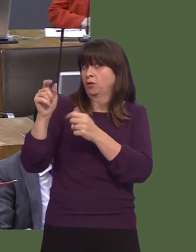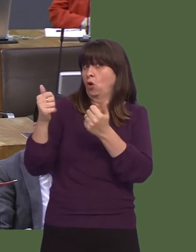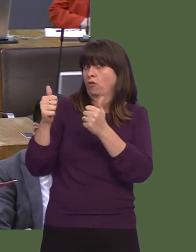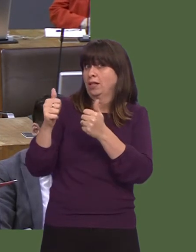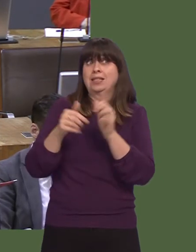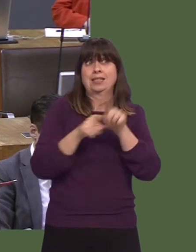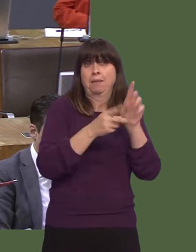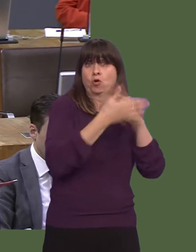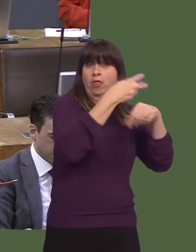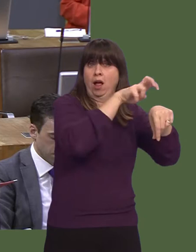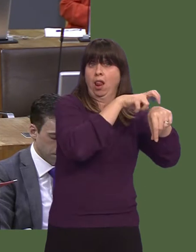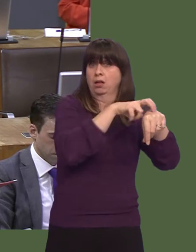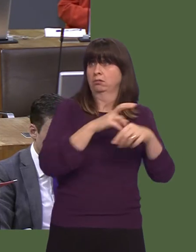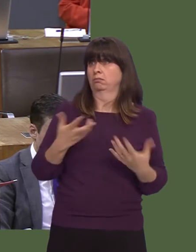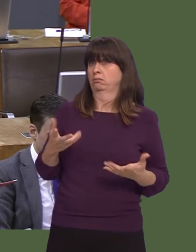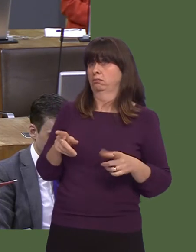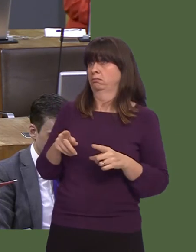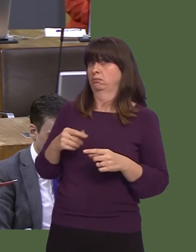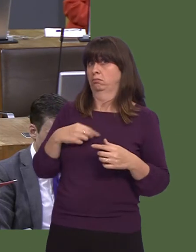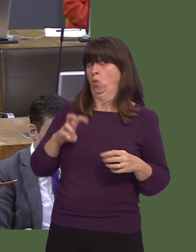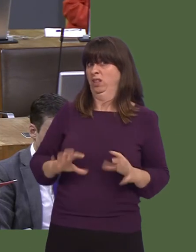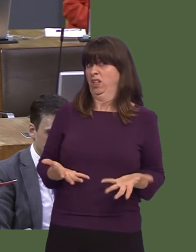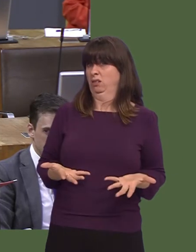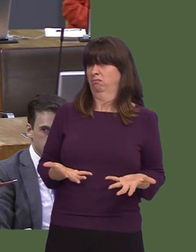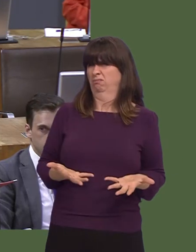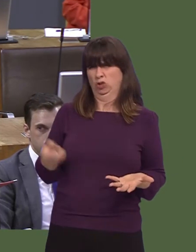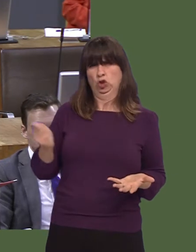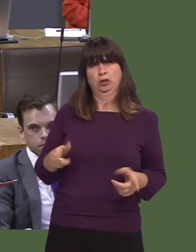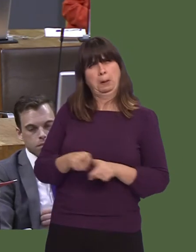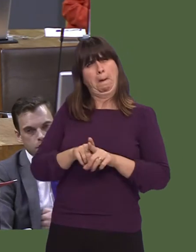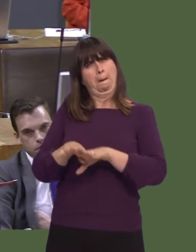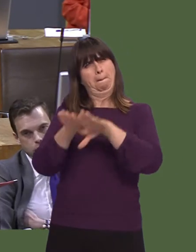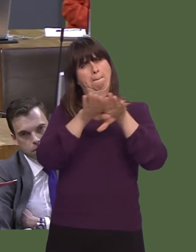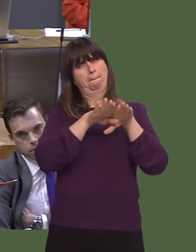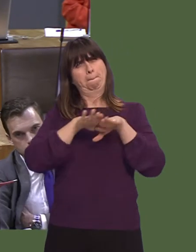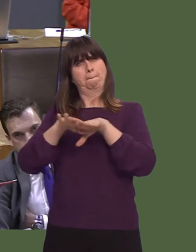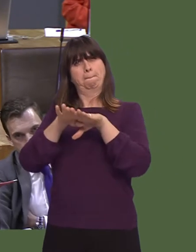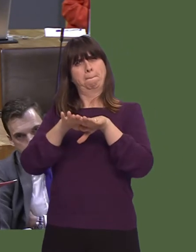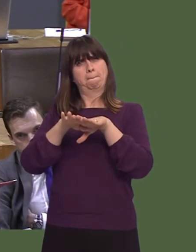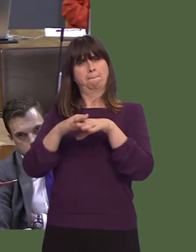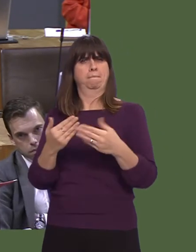Ireland. It does not make sense to me, then, that Wales is denied the same advantages as